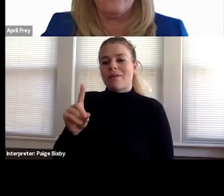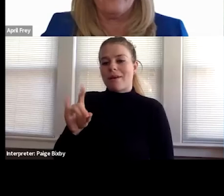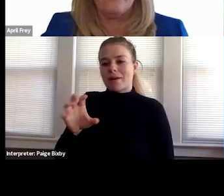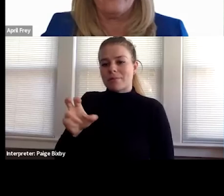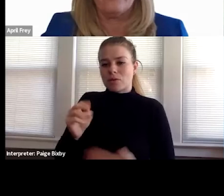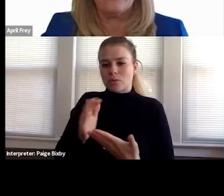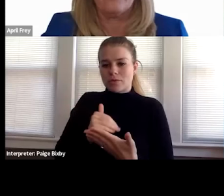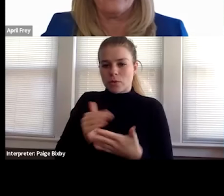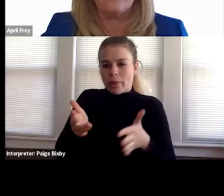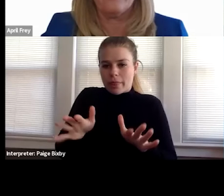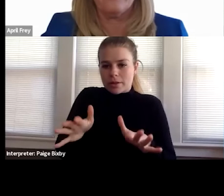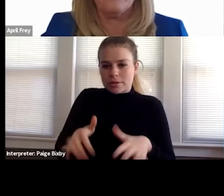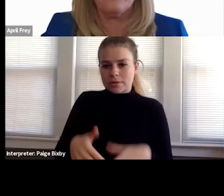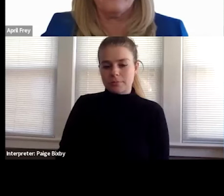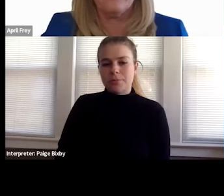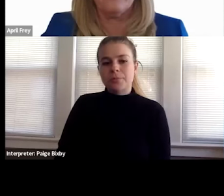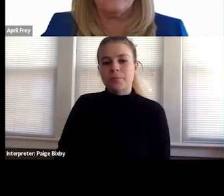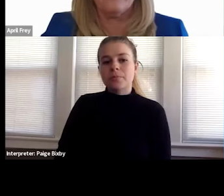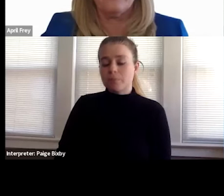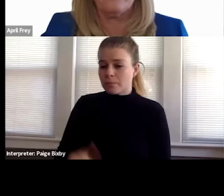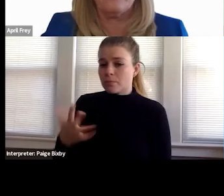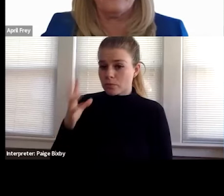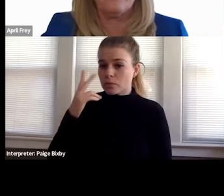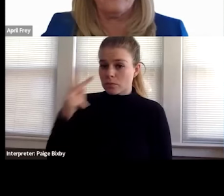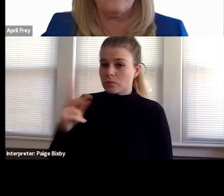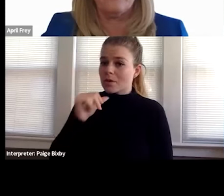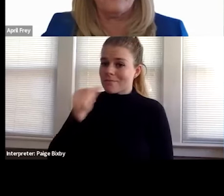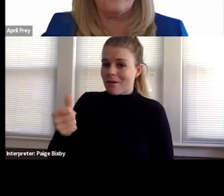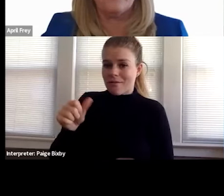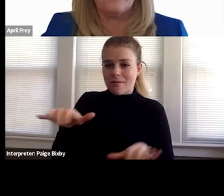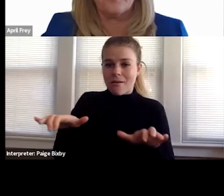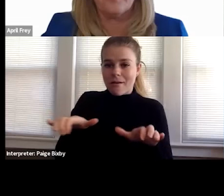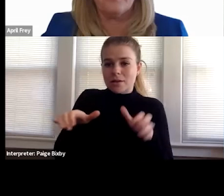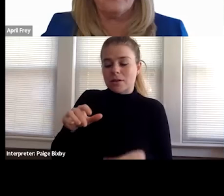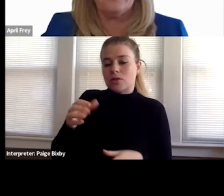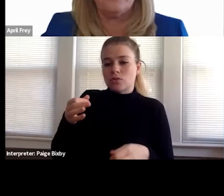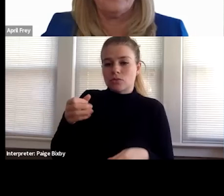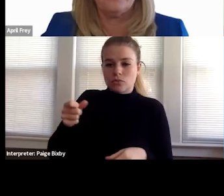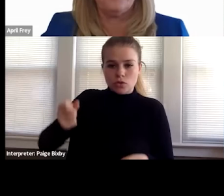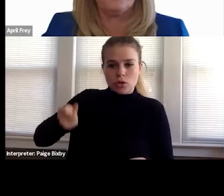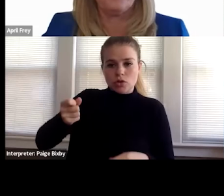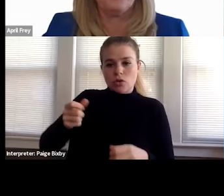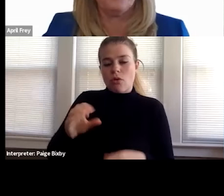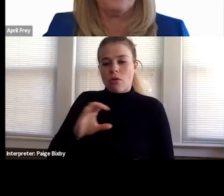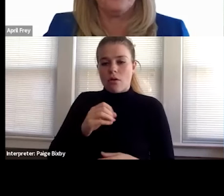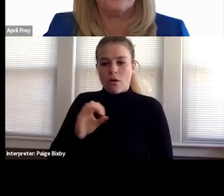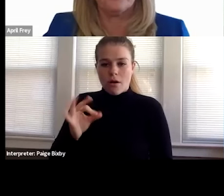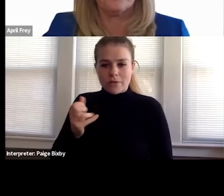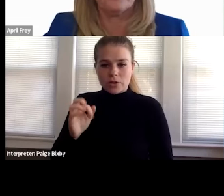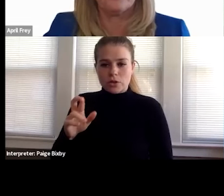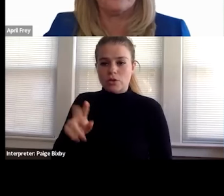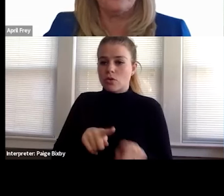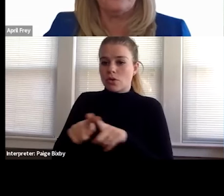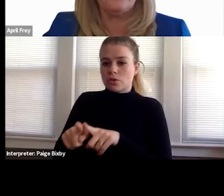We have seen both a non-acting judicial officer and a judicial officer oversee these reviews.